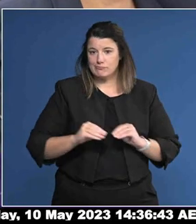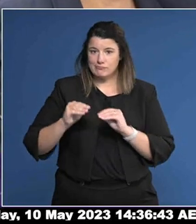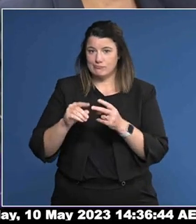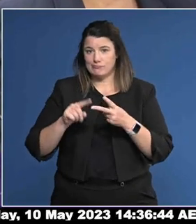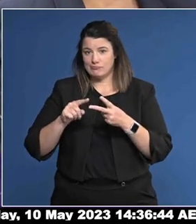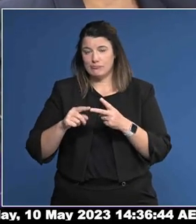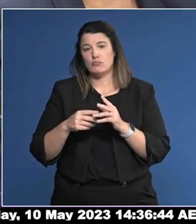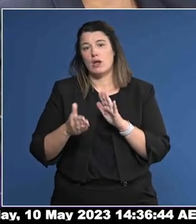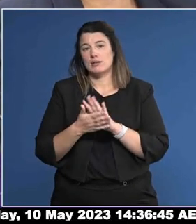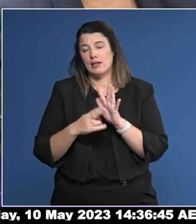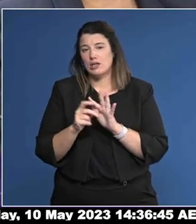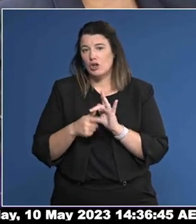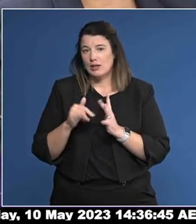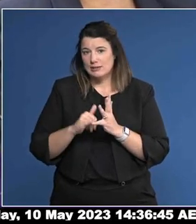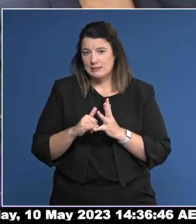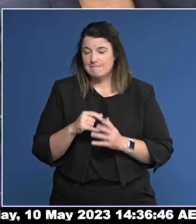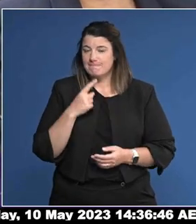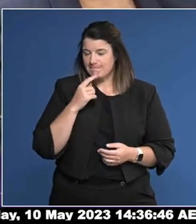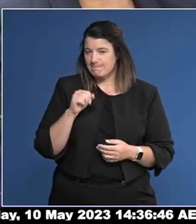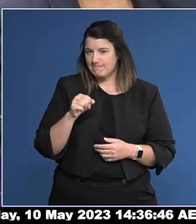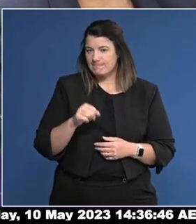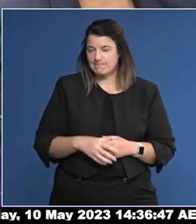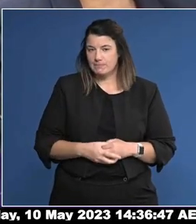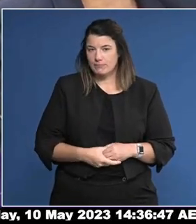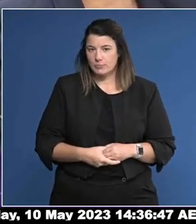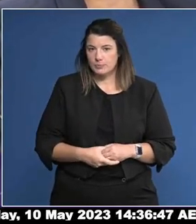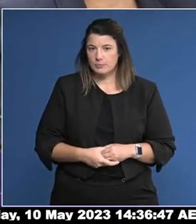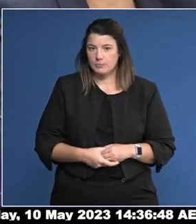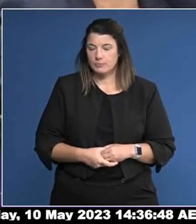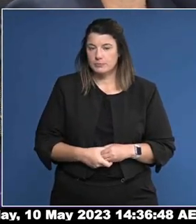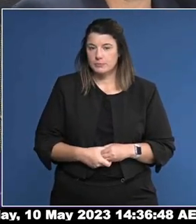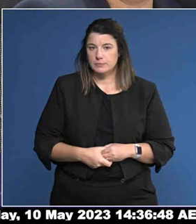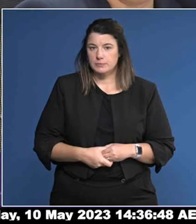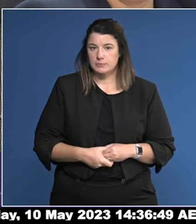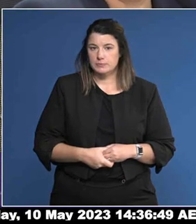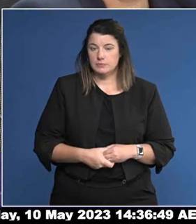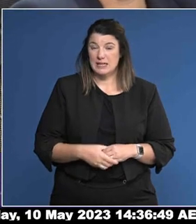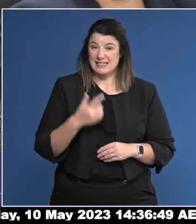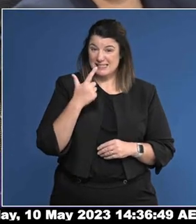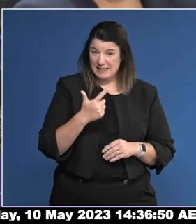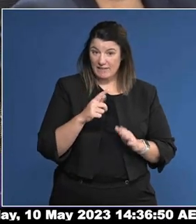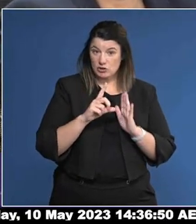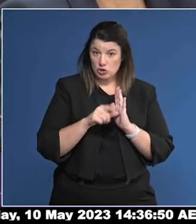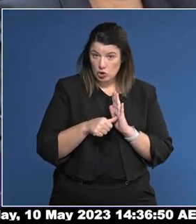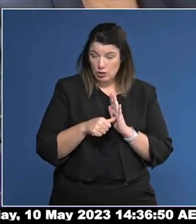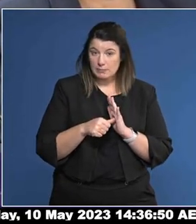Yes. The identification of the seven occasions is based on your review of the